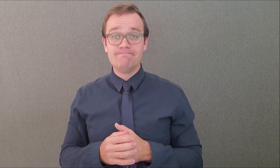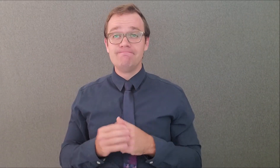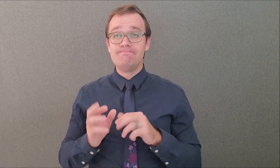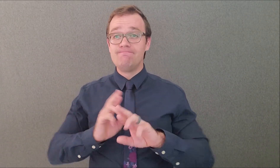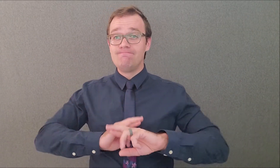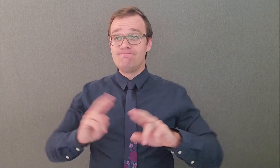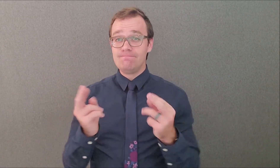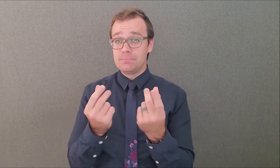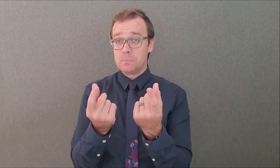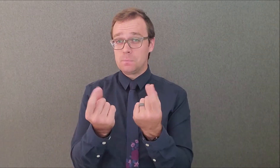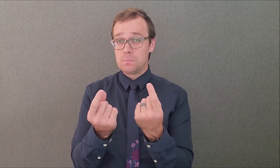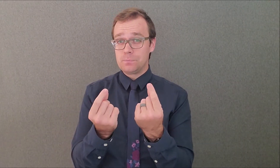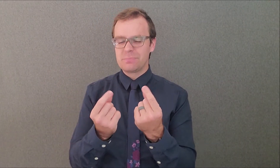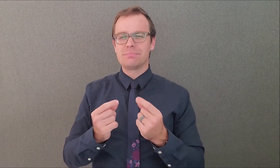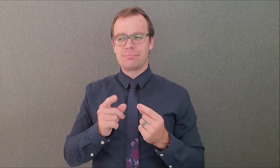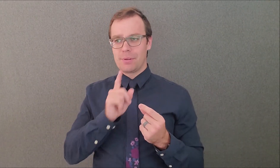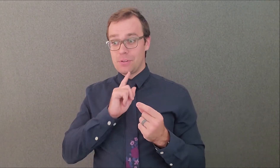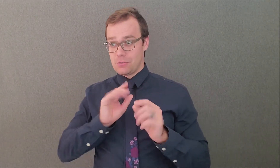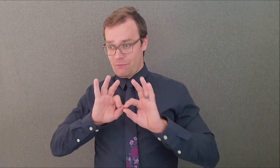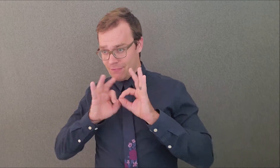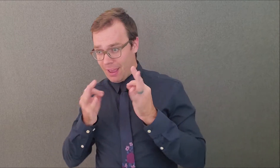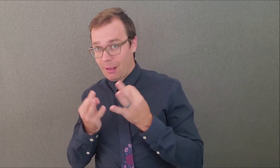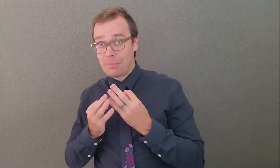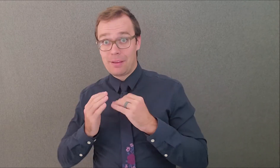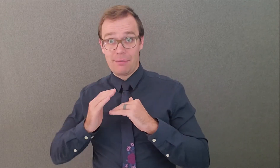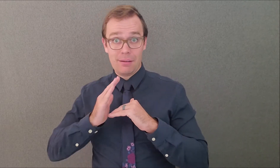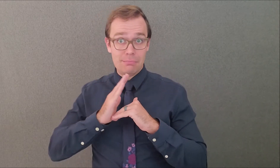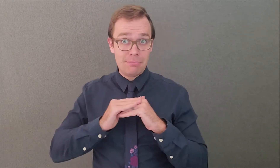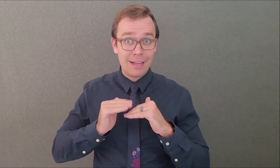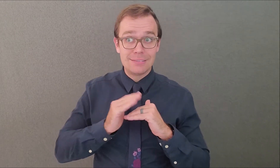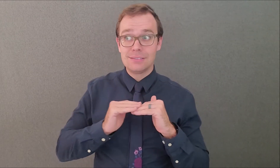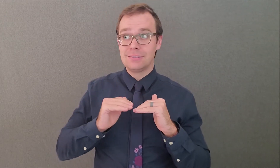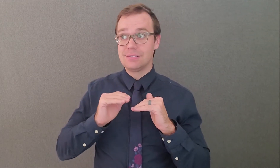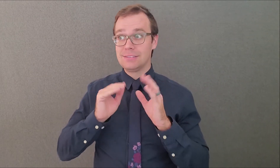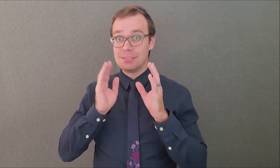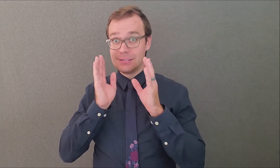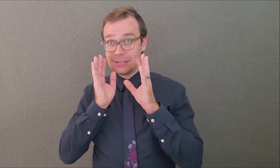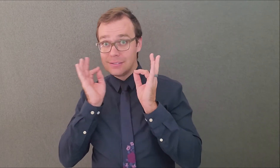Get prepared by making sure your family, including pets, has a 72-hour kit.